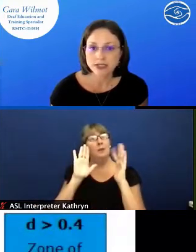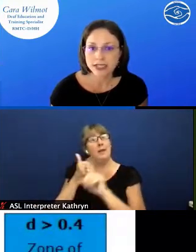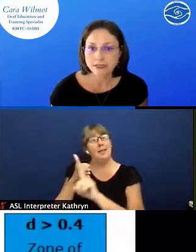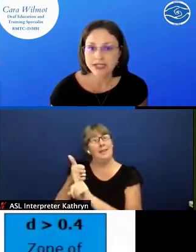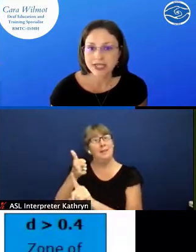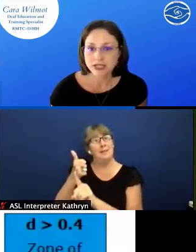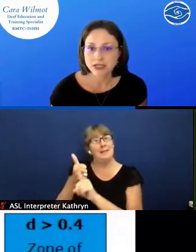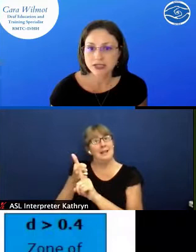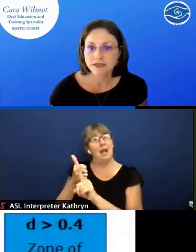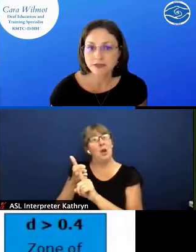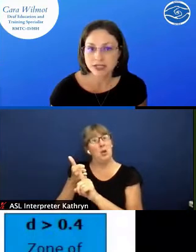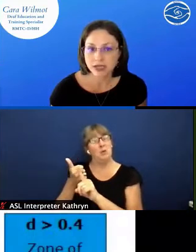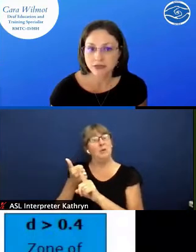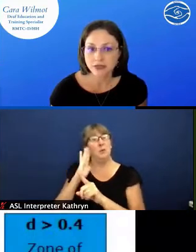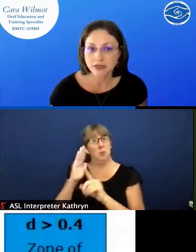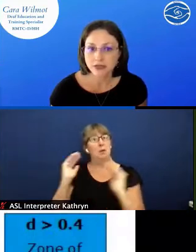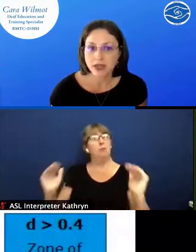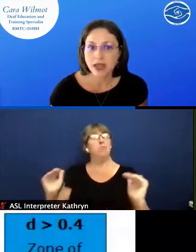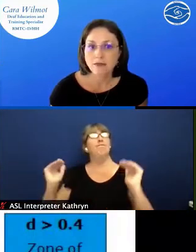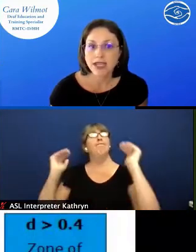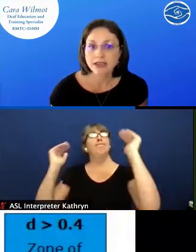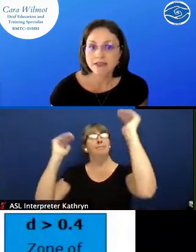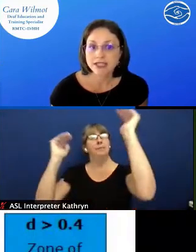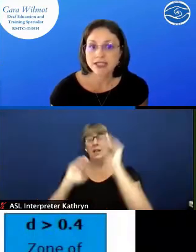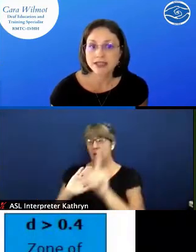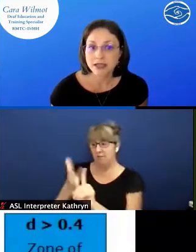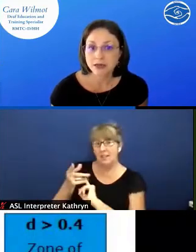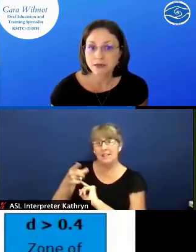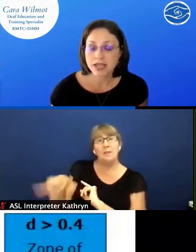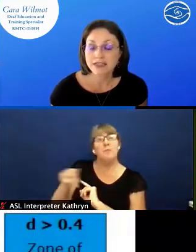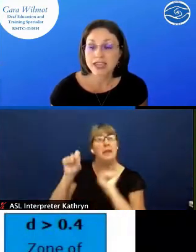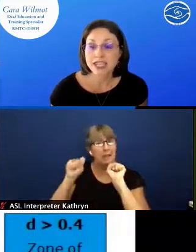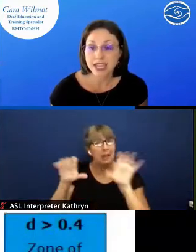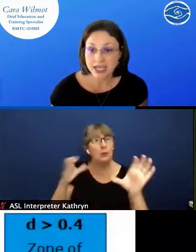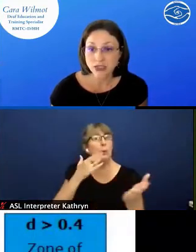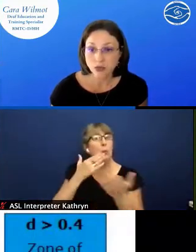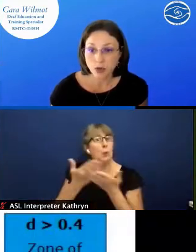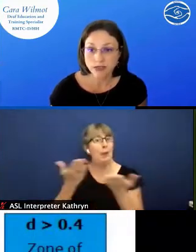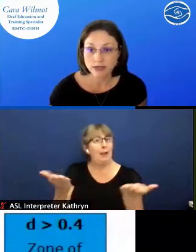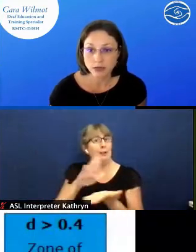expectations of themselves by convincing them that they can do well in school.